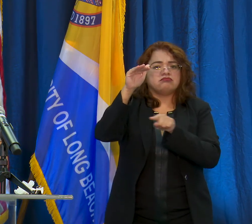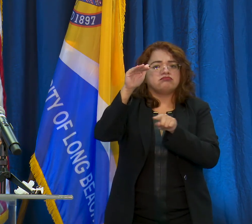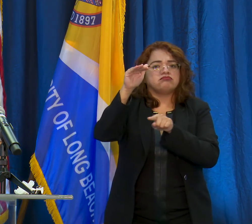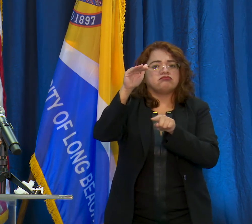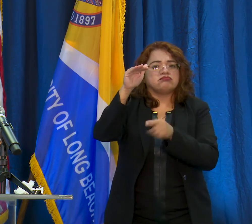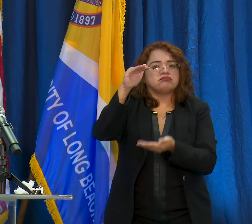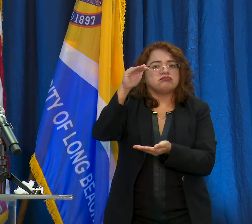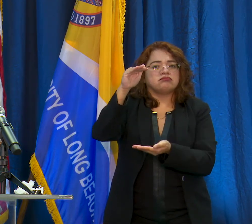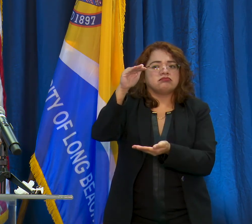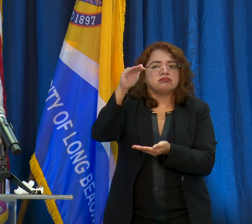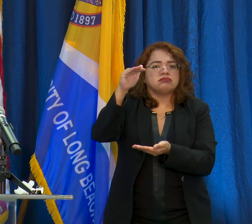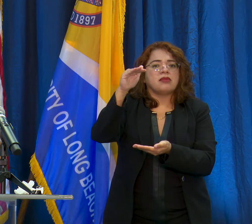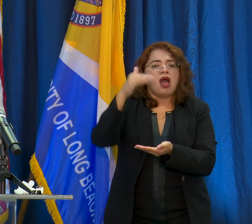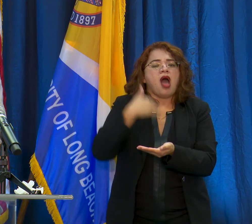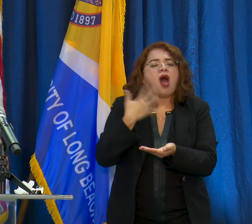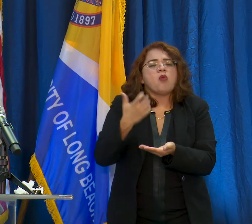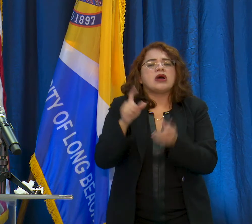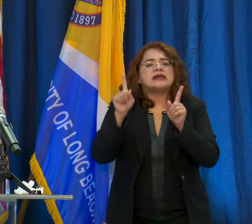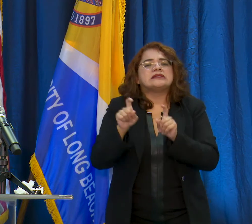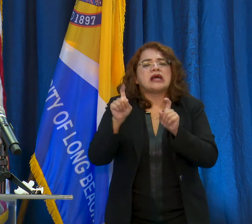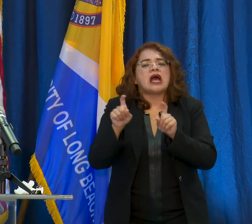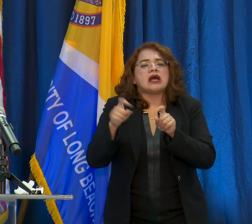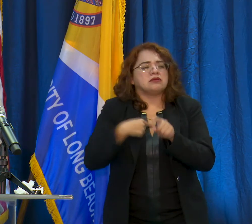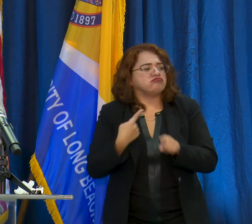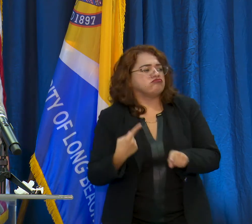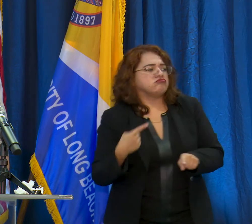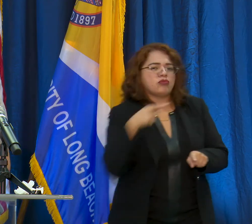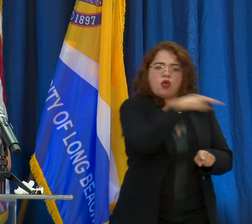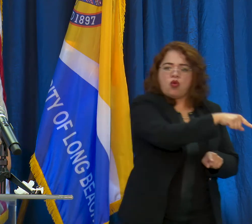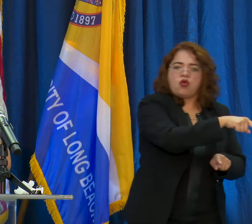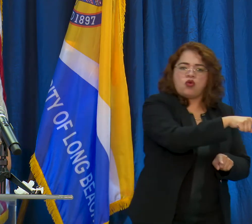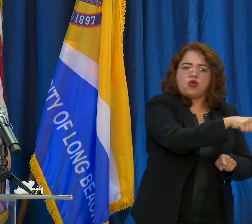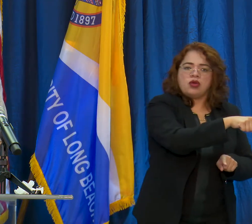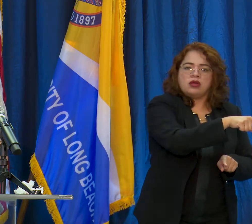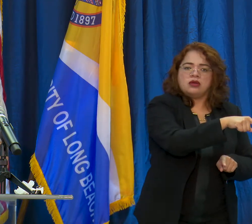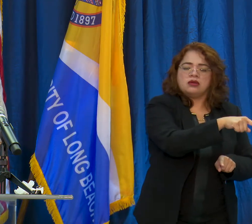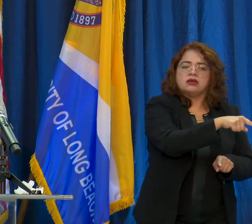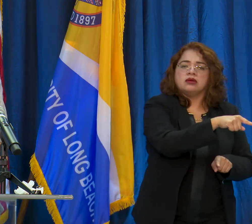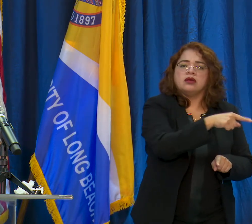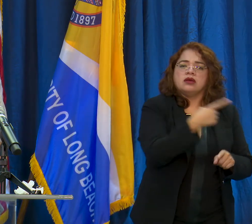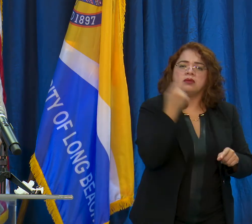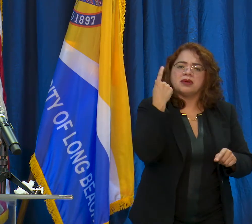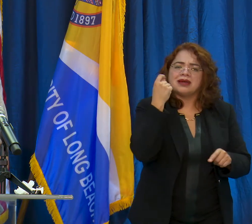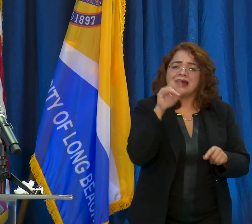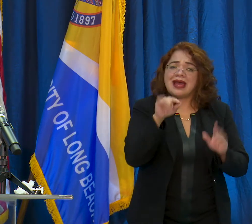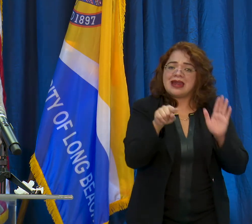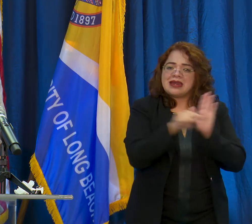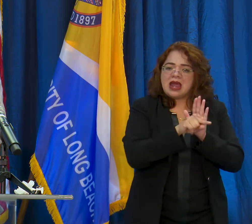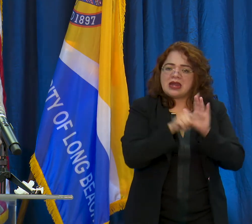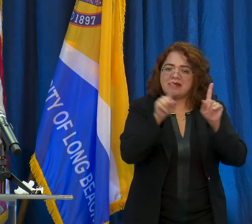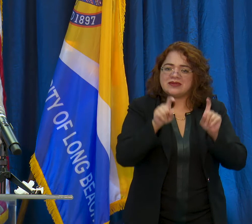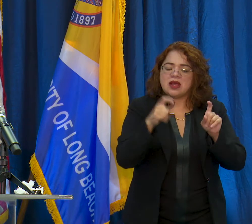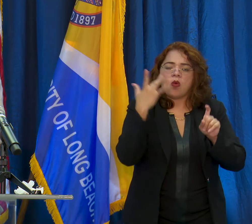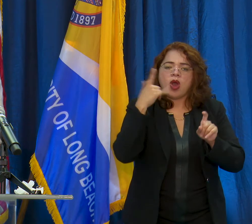test and I want to know kind of where I stand right now. If that test is negative, it could be because